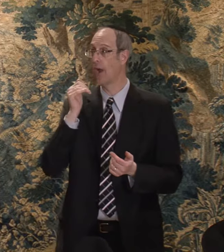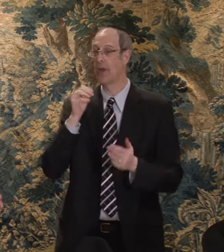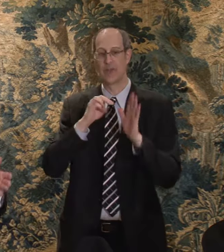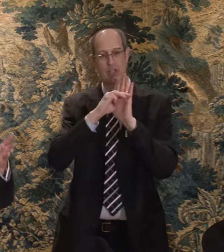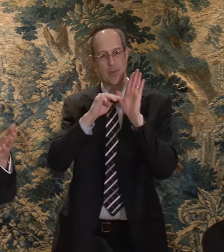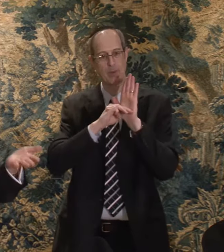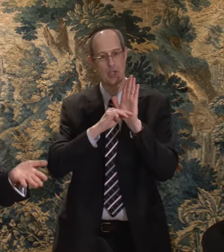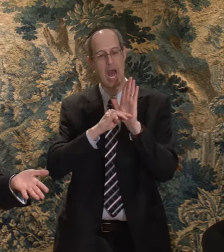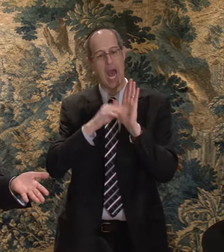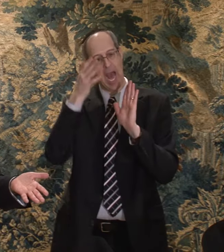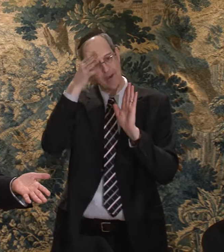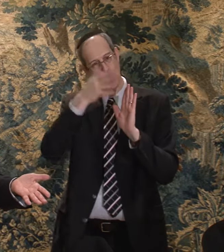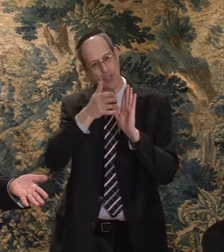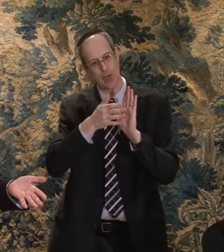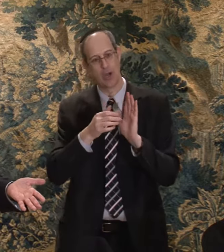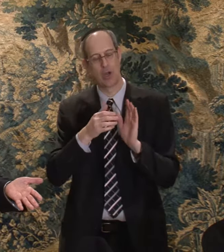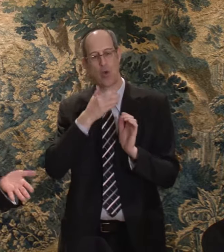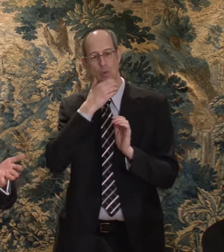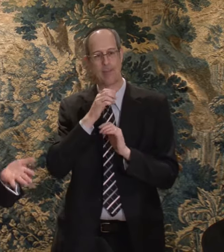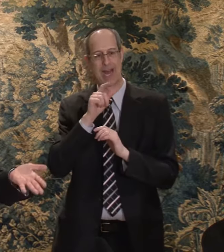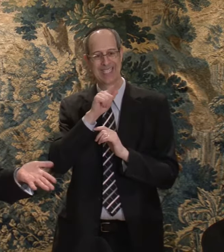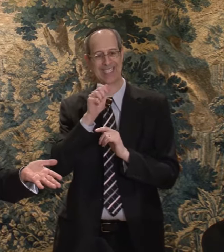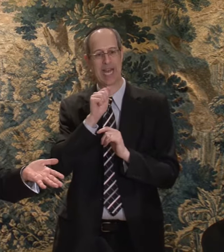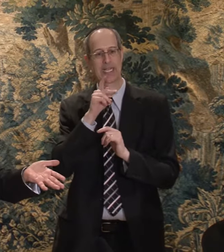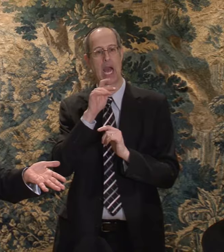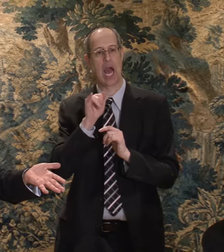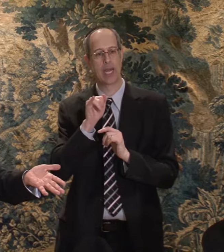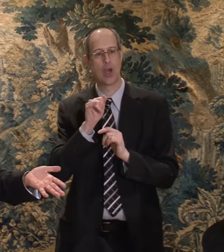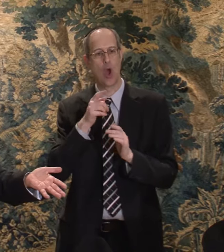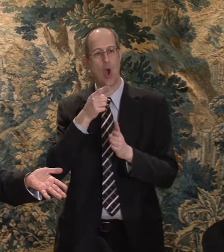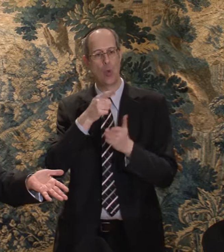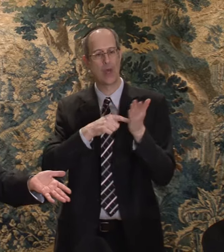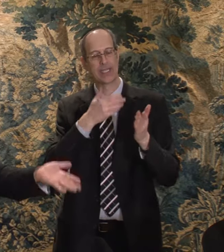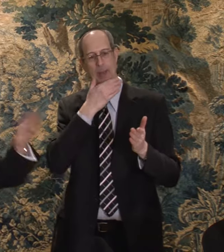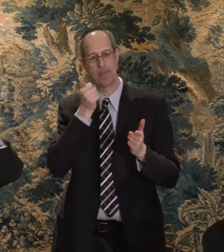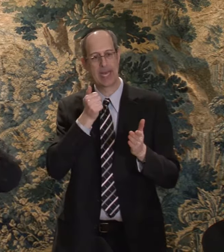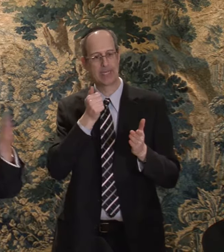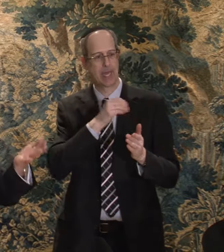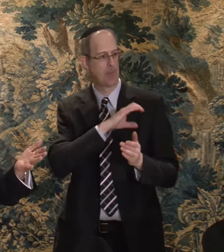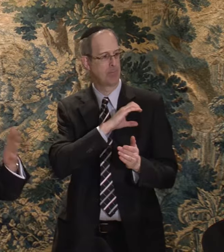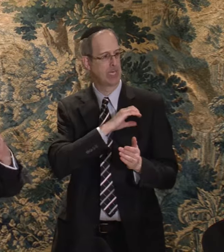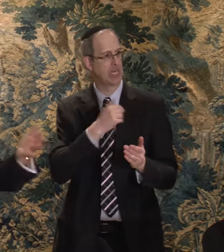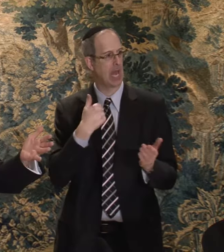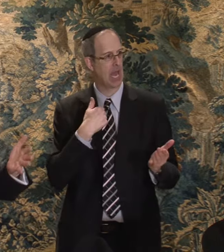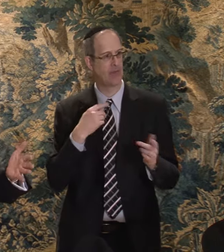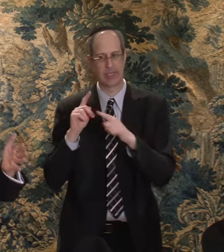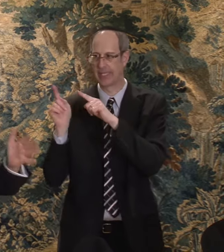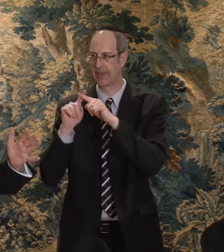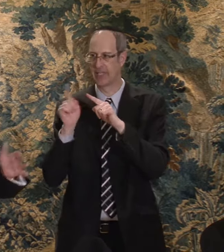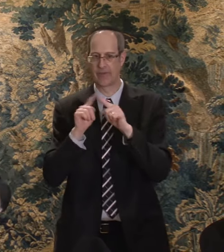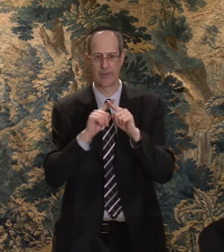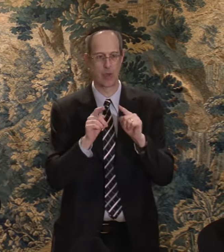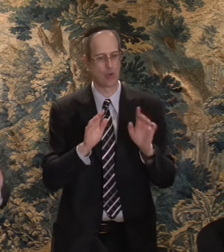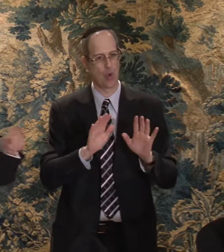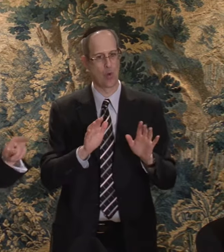that says Rob Yamazaki is to tell me them one is the best me that to have and each one said different thing there are blood Savannah rocks at lifetime and he